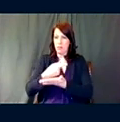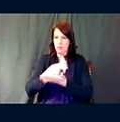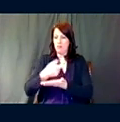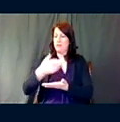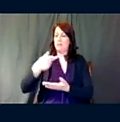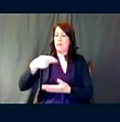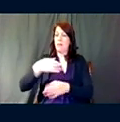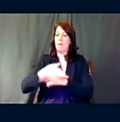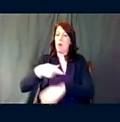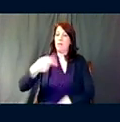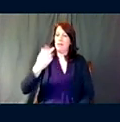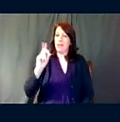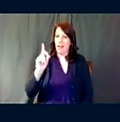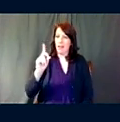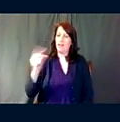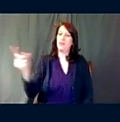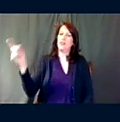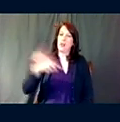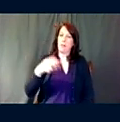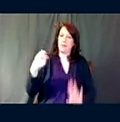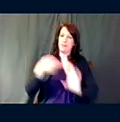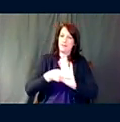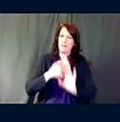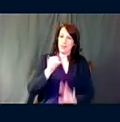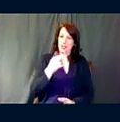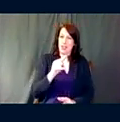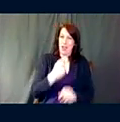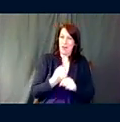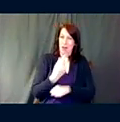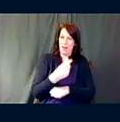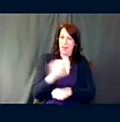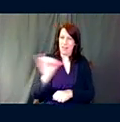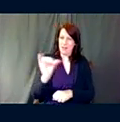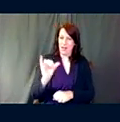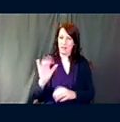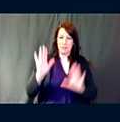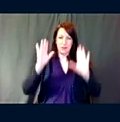POSTDOC AT UNIVERSITY OF PENNSYLVANIA JOINING US IN JANUARY AS WELL. IT'S GREAT TO HAVE SOME ADDITIONS TO THE TEAM.